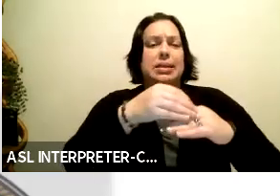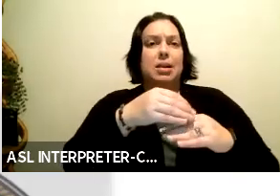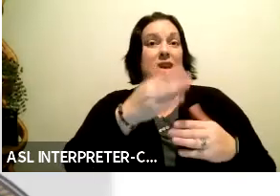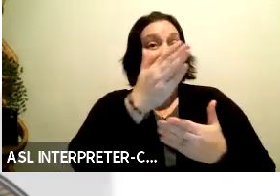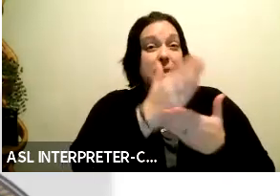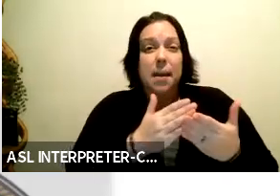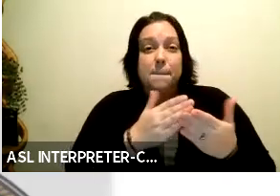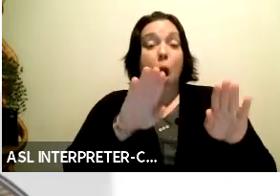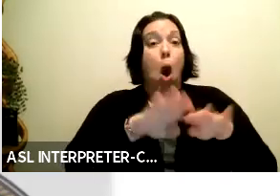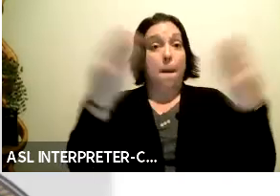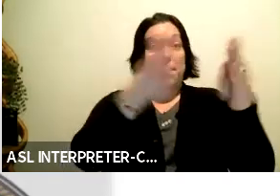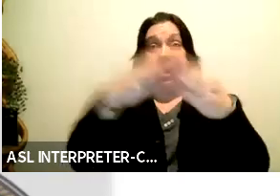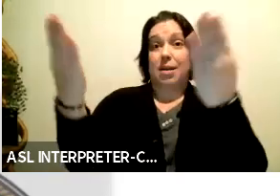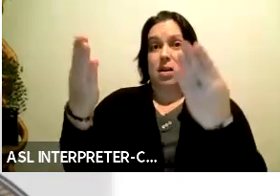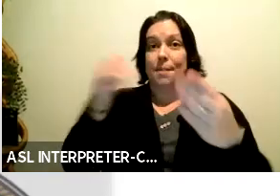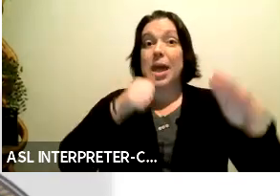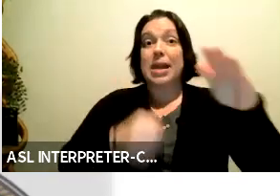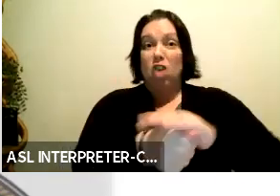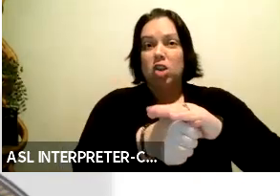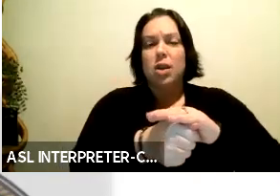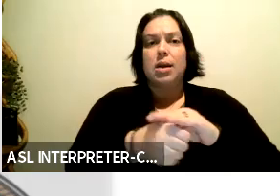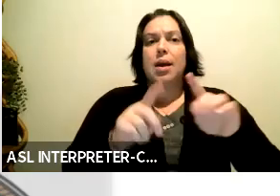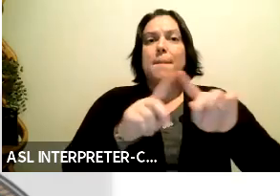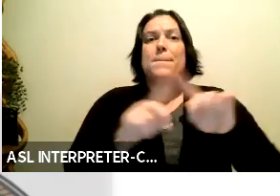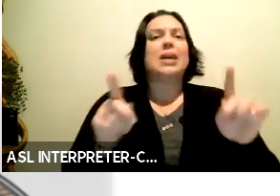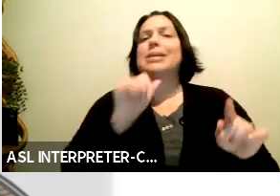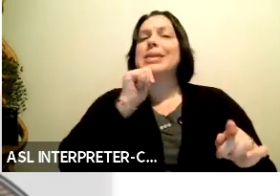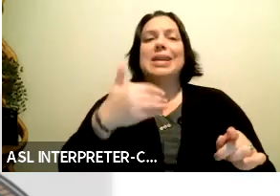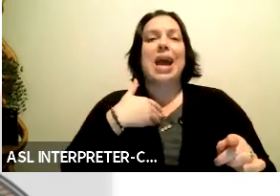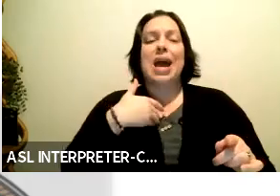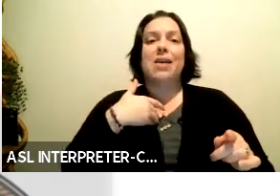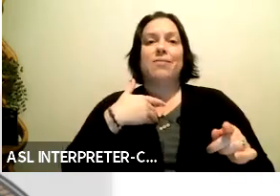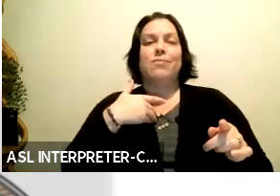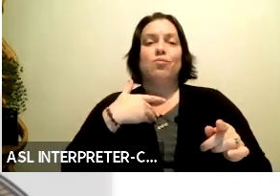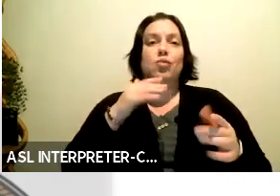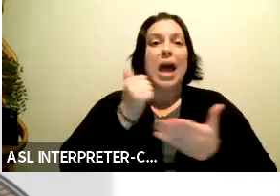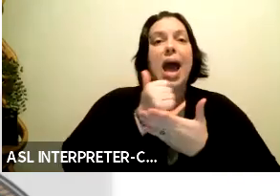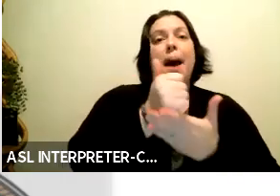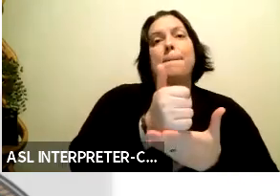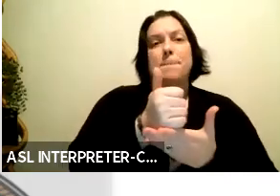opening up without the direction of office of emergency management and not accessible to